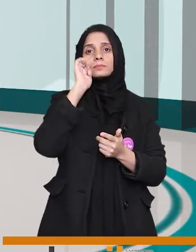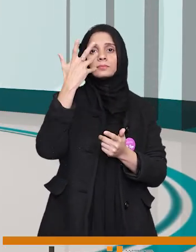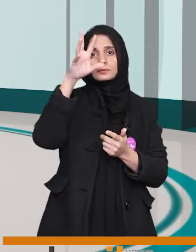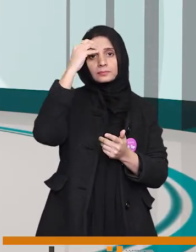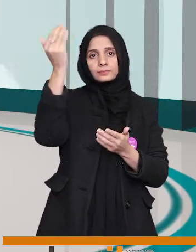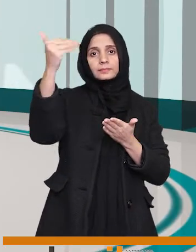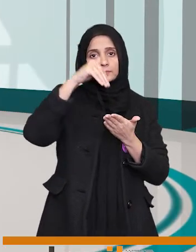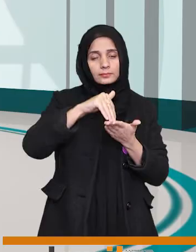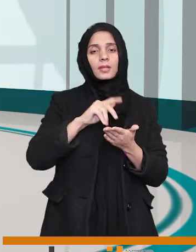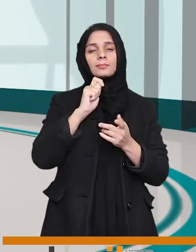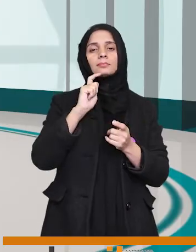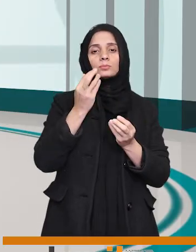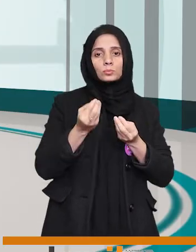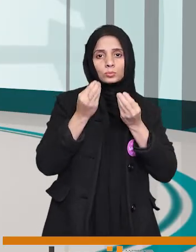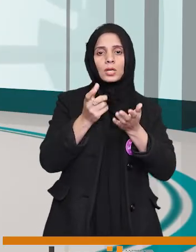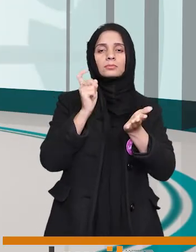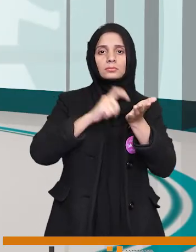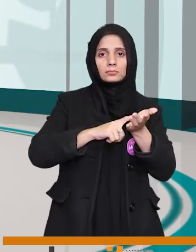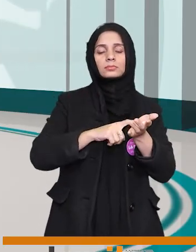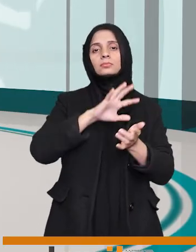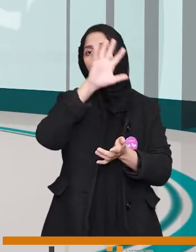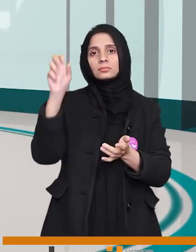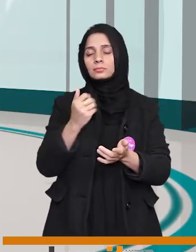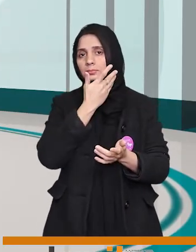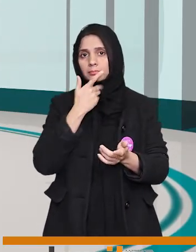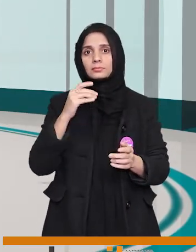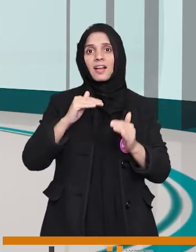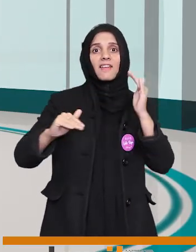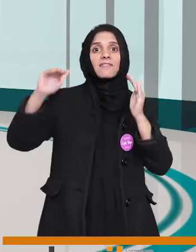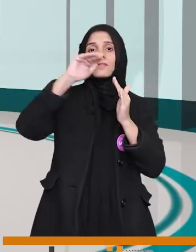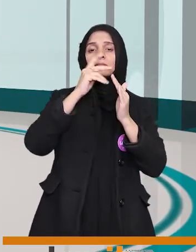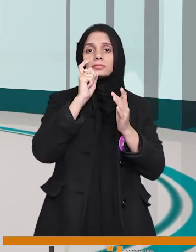post the project, determine the skill set, and select.